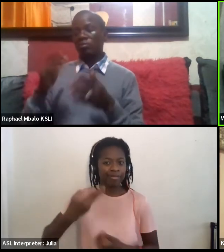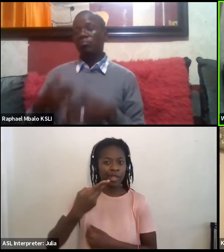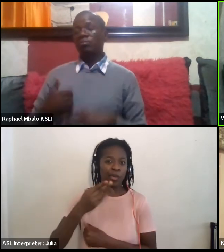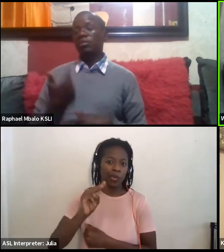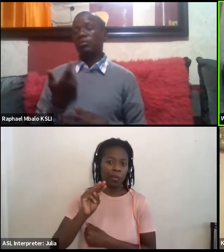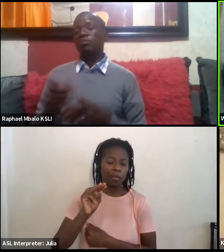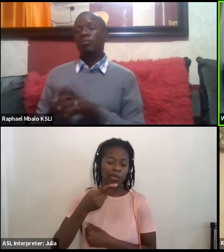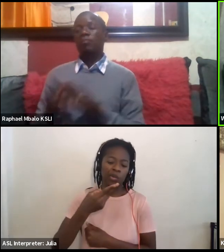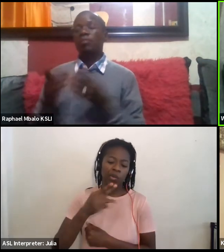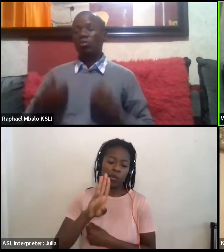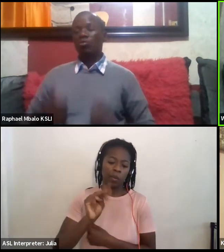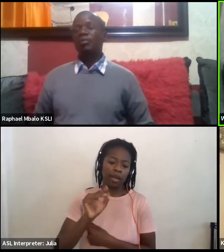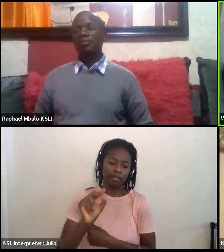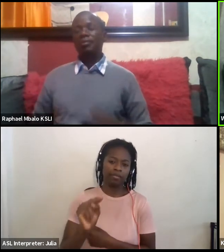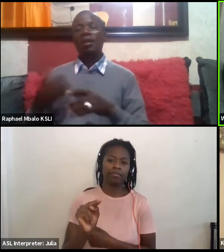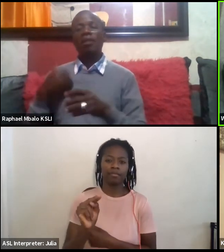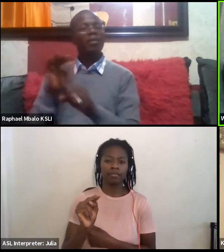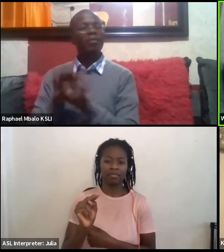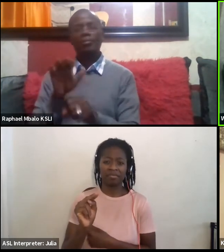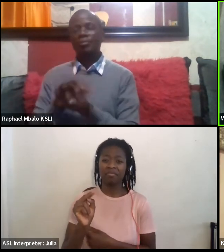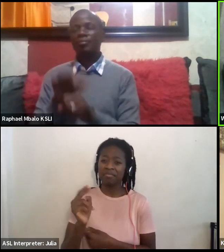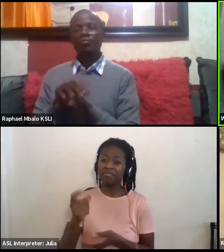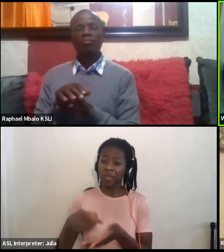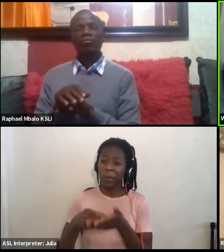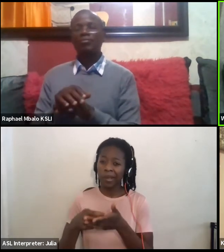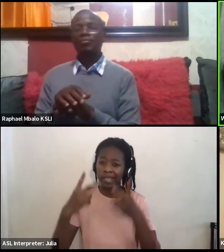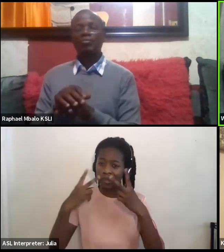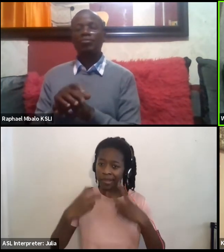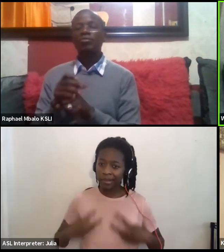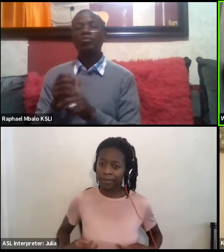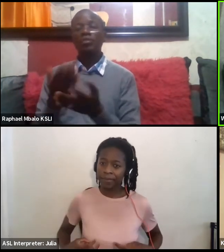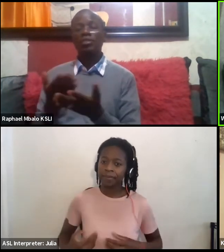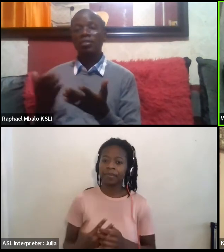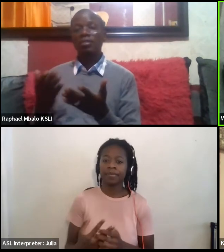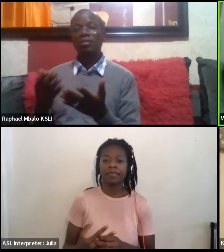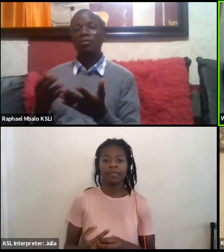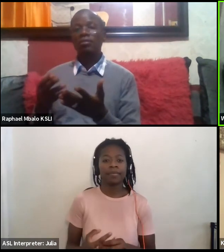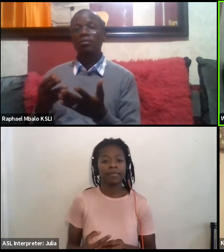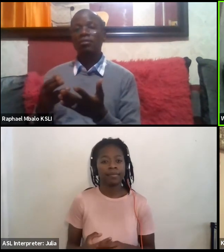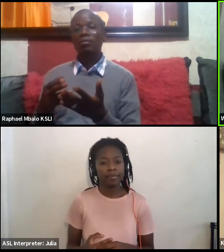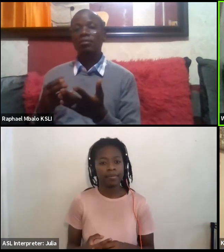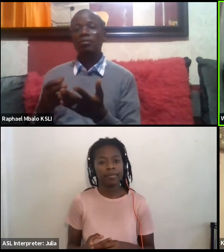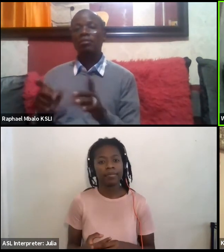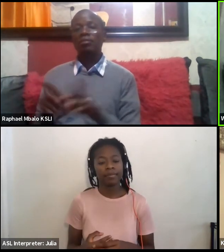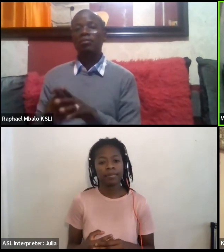a lot of introspection, I've realized... We were speaking with, also a director in Kenya,